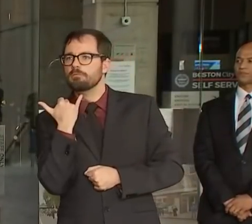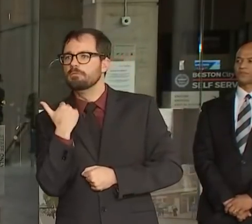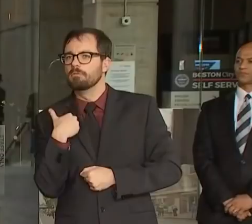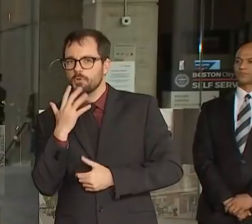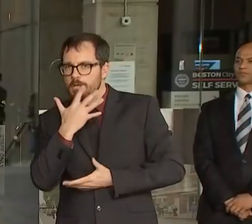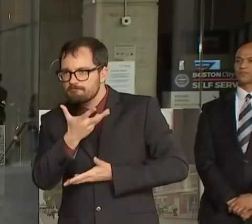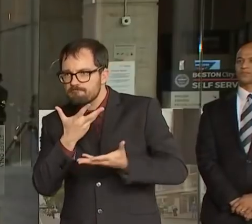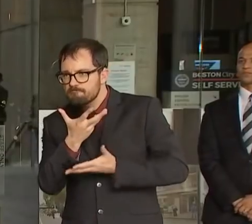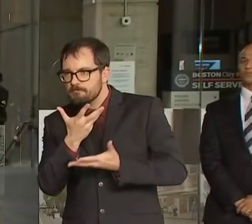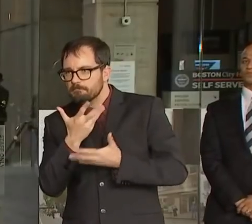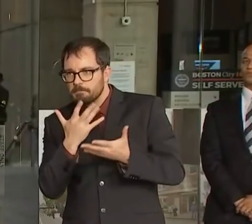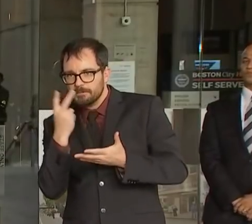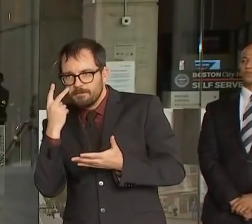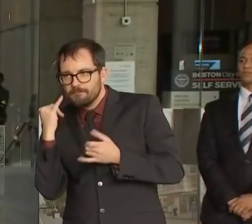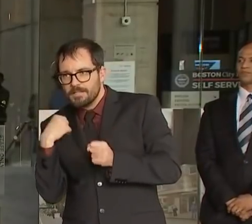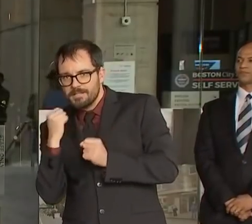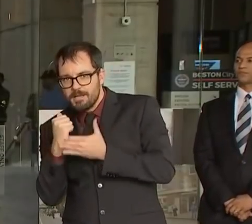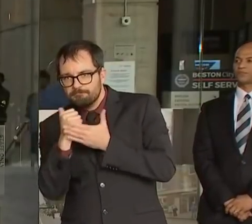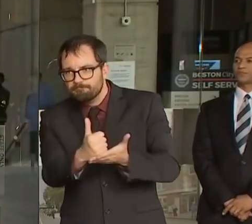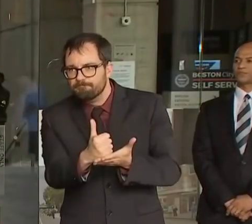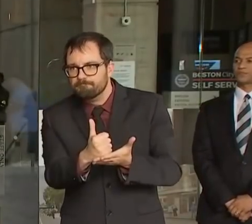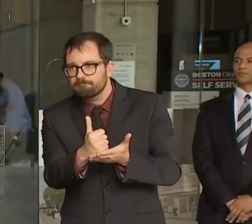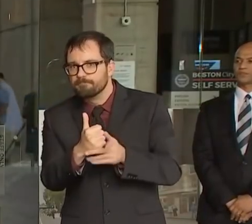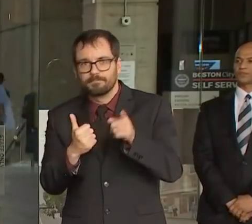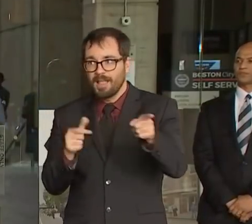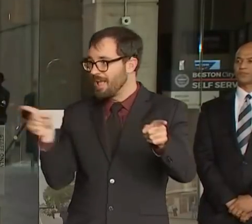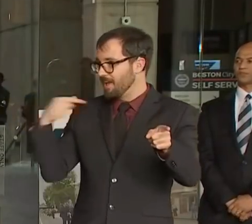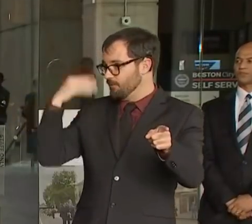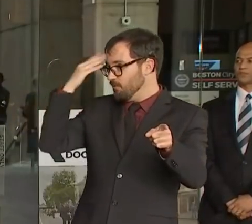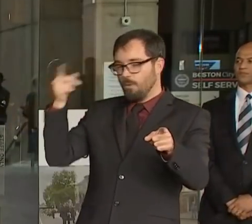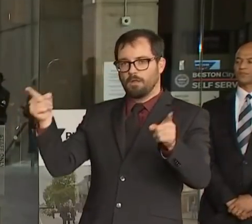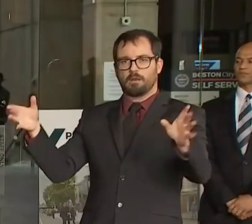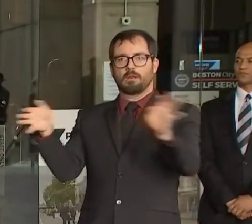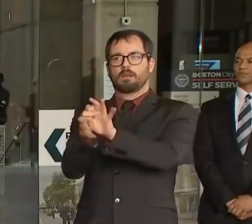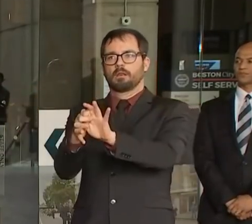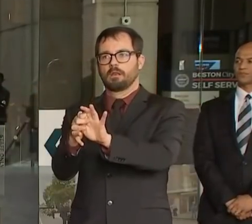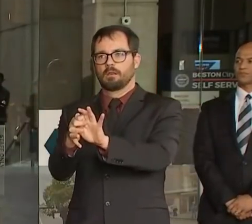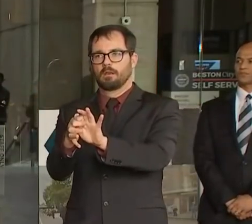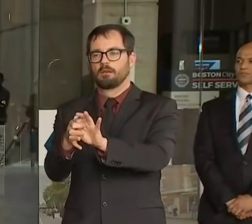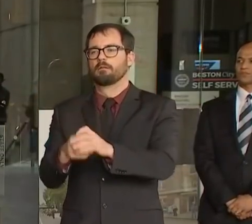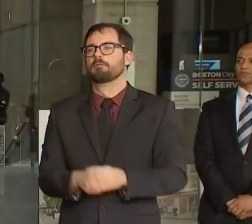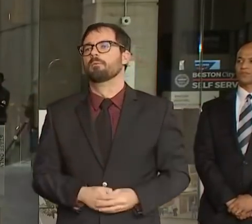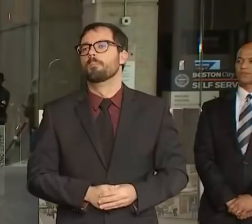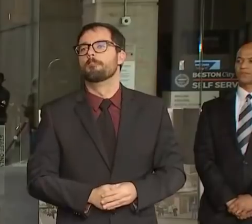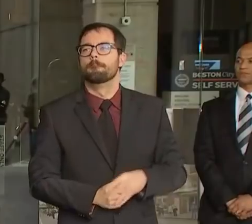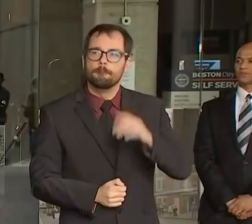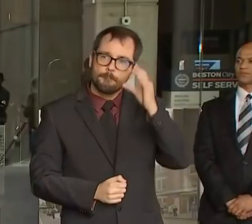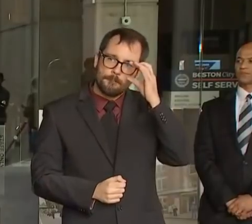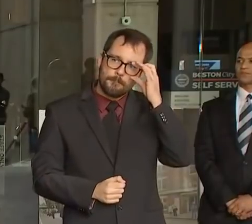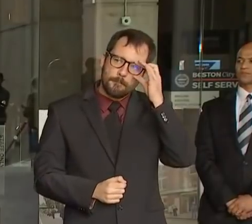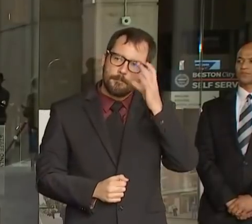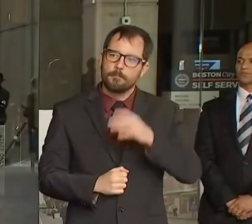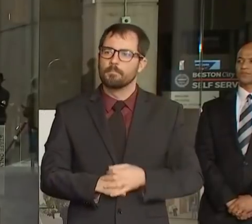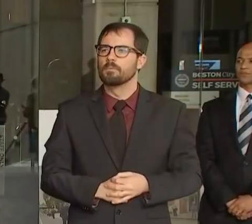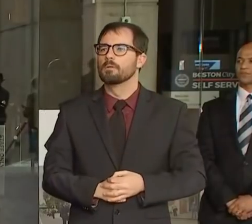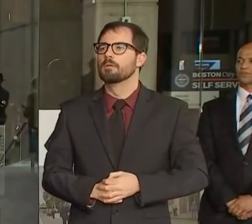WORKING RIGHT NOW. THERE MAY BE OPPORTUNITIES. WE SUGGEST THAT YOU CALL US. WE ARE ALSO DEVELOPING A NEW PLATFORM CALLED SUPPORT BOSTON